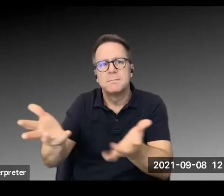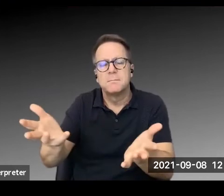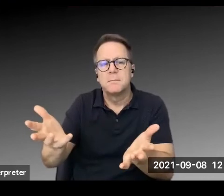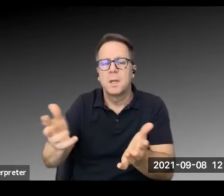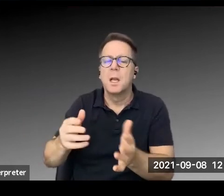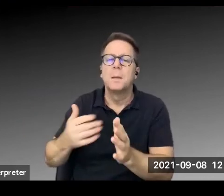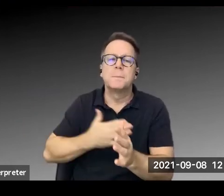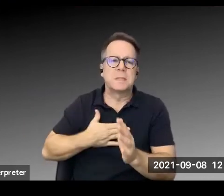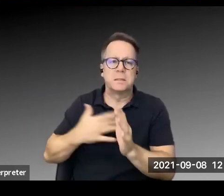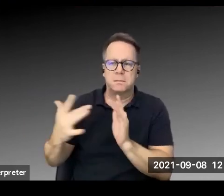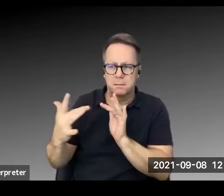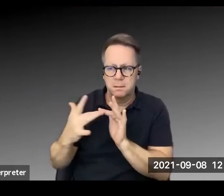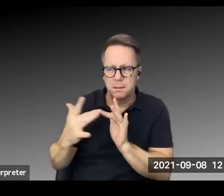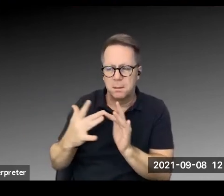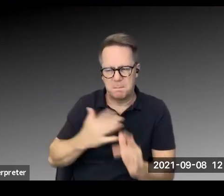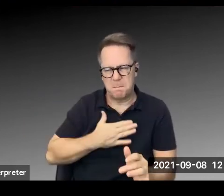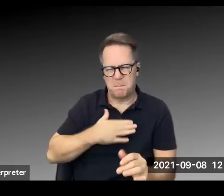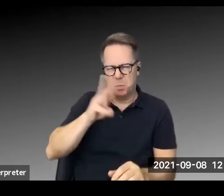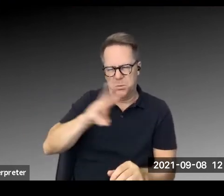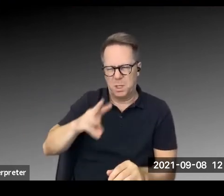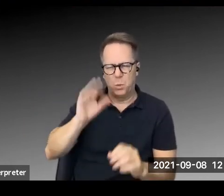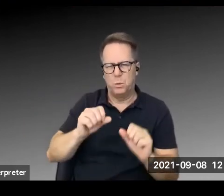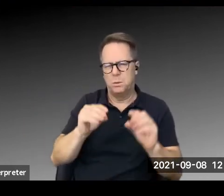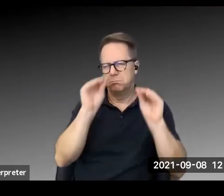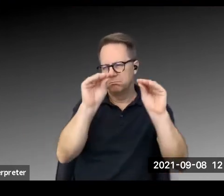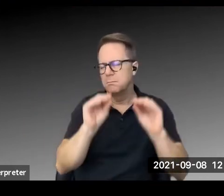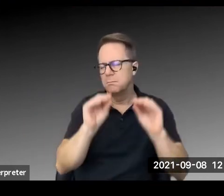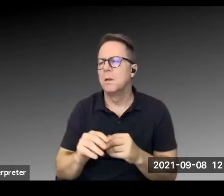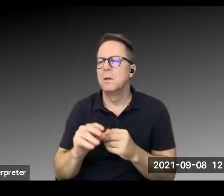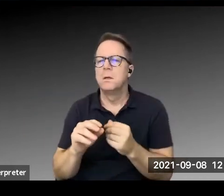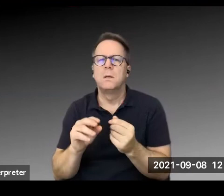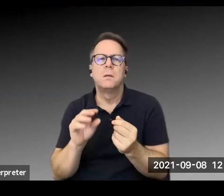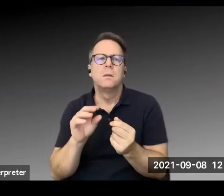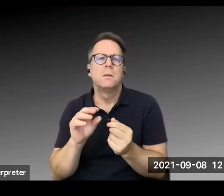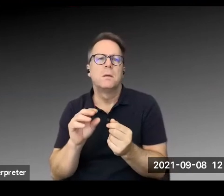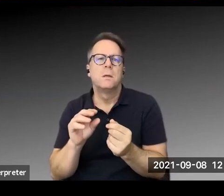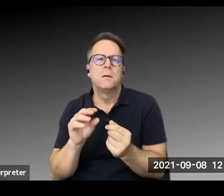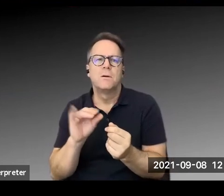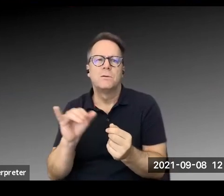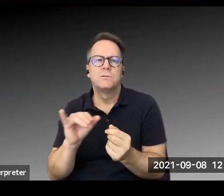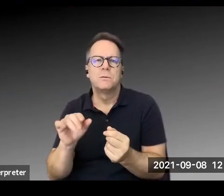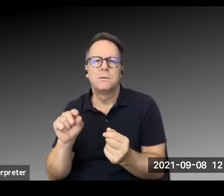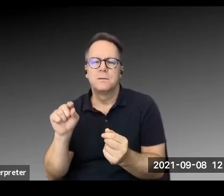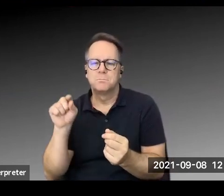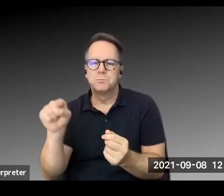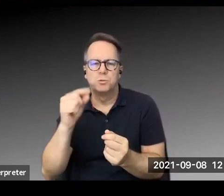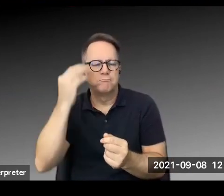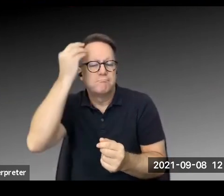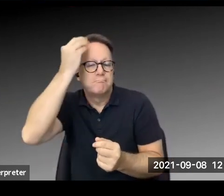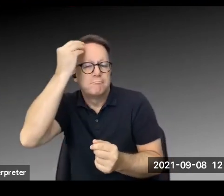website. I want to thank my, my, thinkers and doers at Microsoft Research.